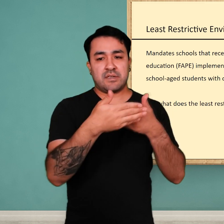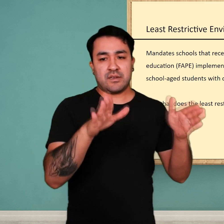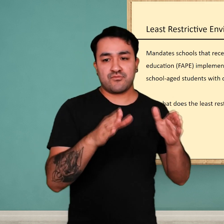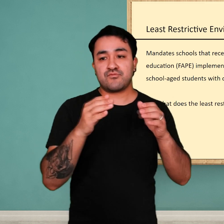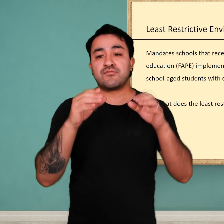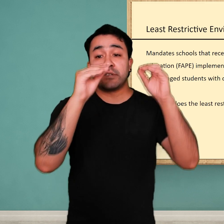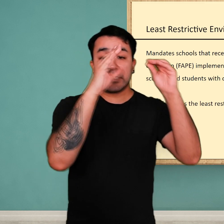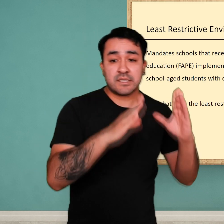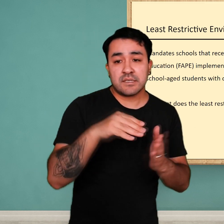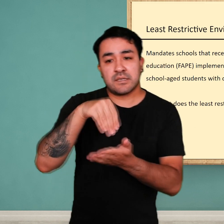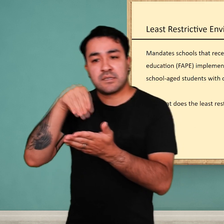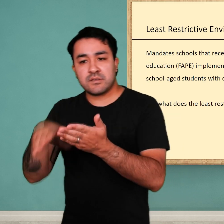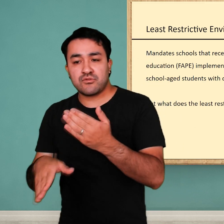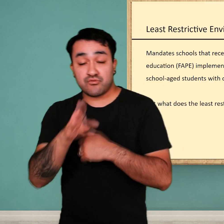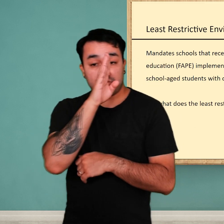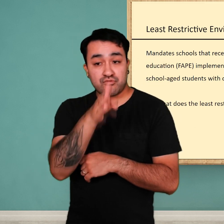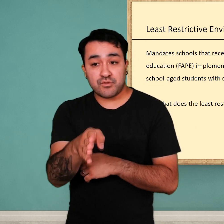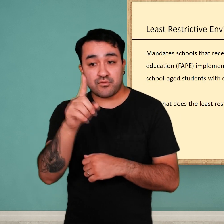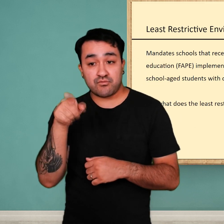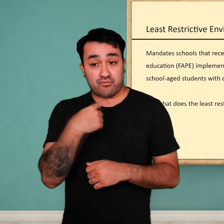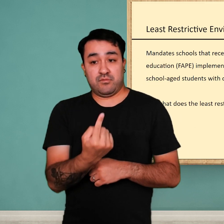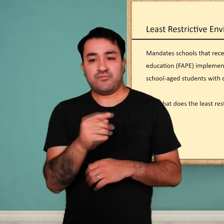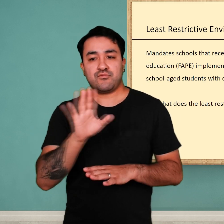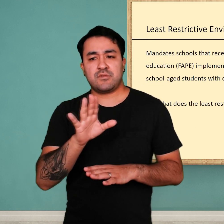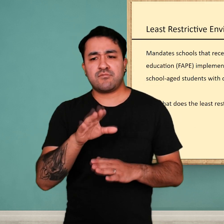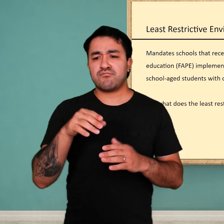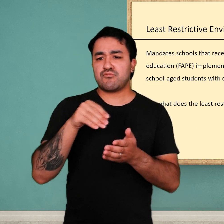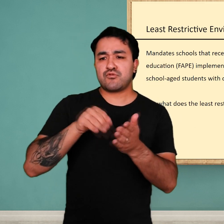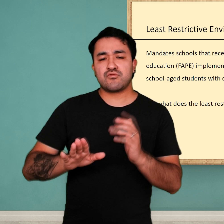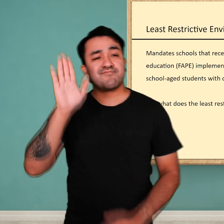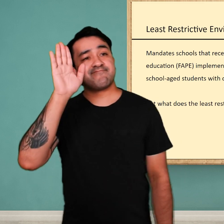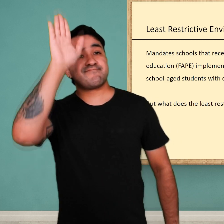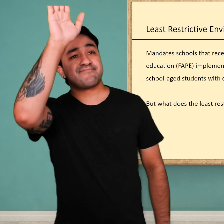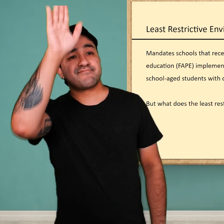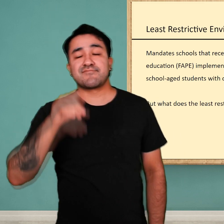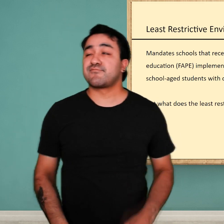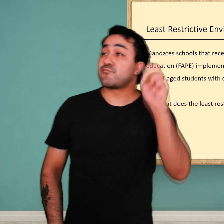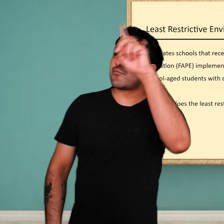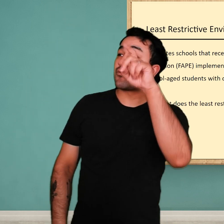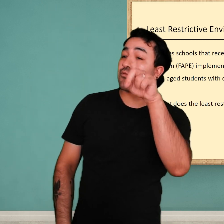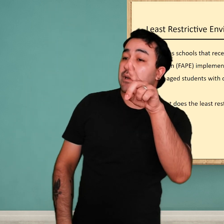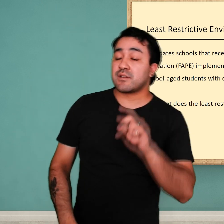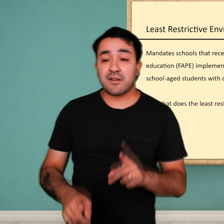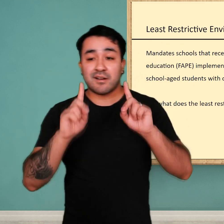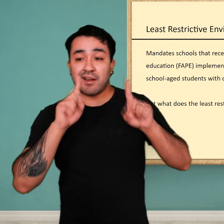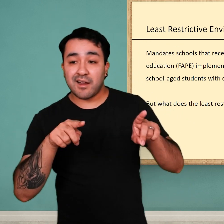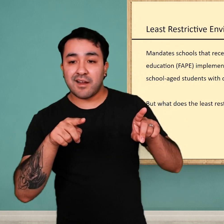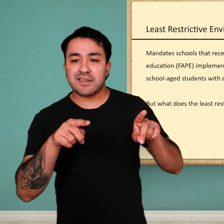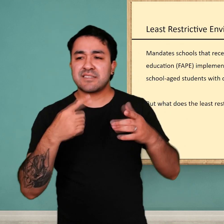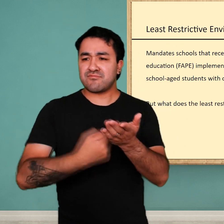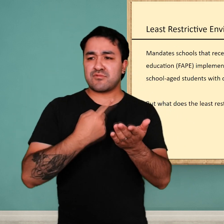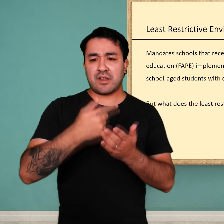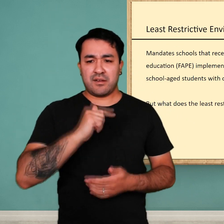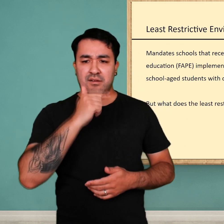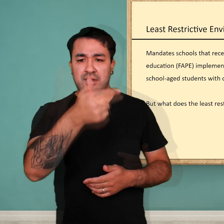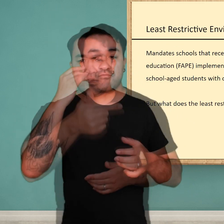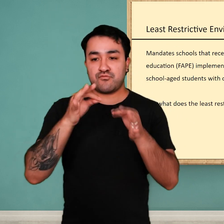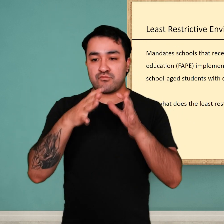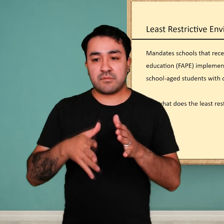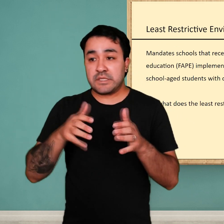and provides appropriate interpretations for the student in addition to interpreting additional knowledge such as other students' commentary or answering questions.